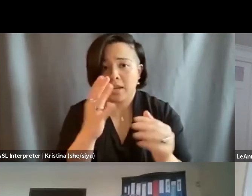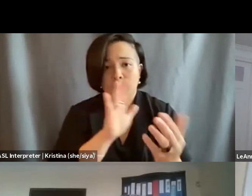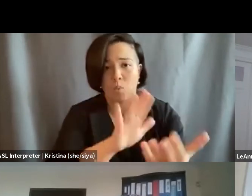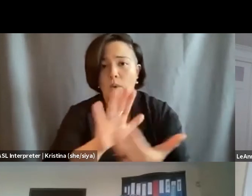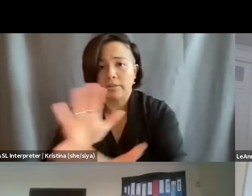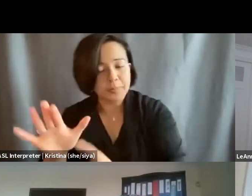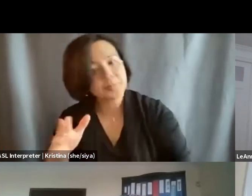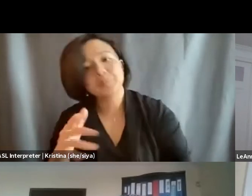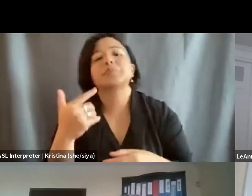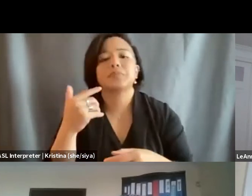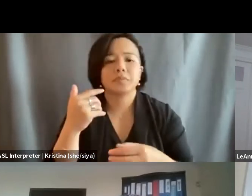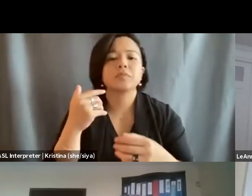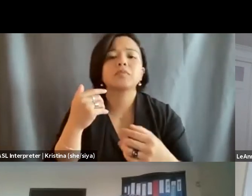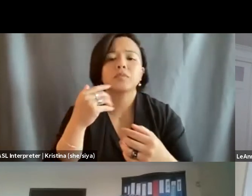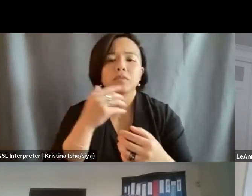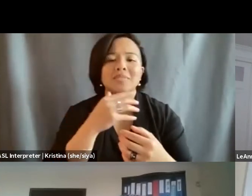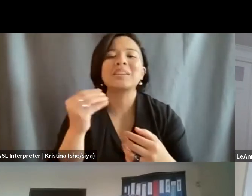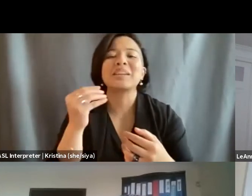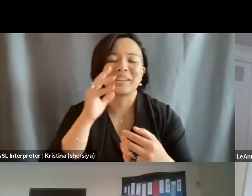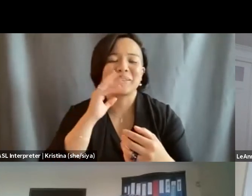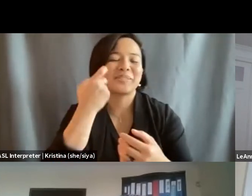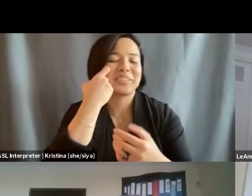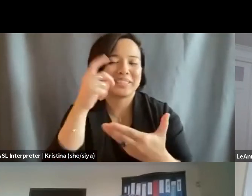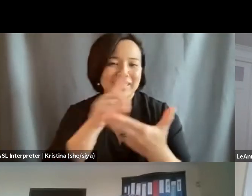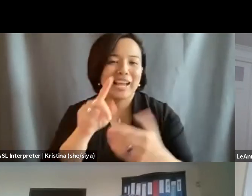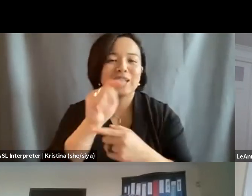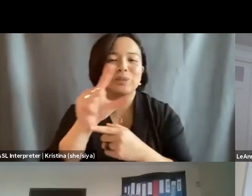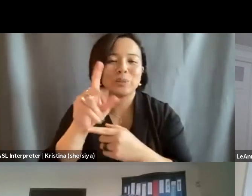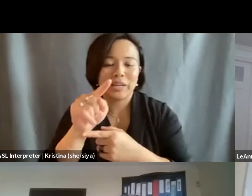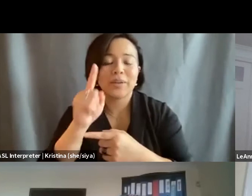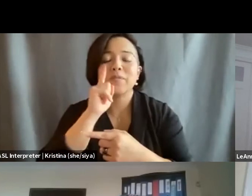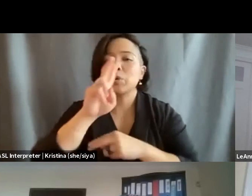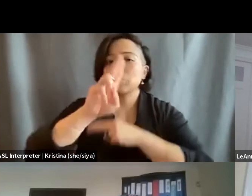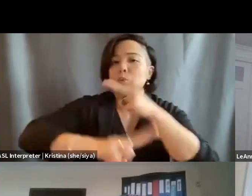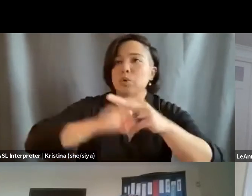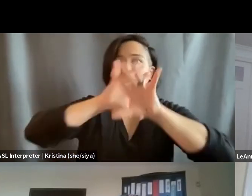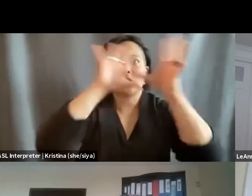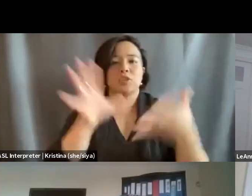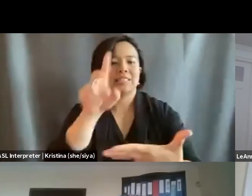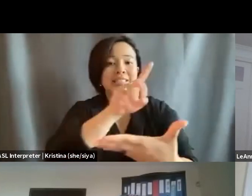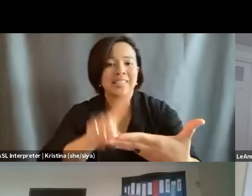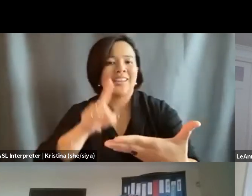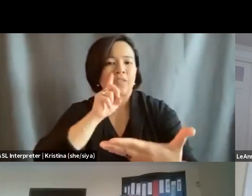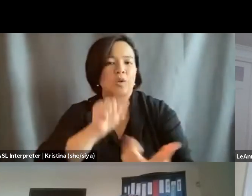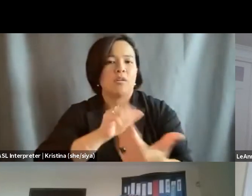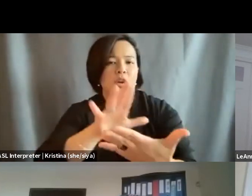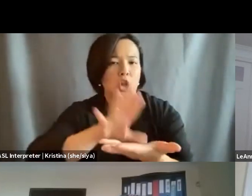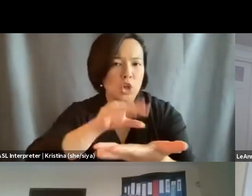We've recently designed a toolkit for universal design to learning and we are trying to promote that with all of our education missions that they incorporate